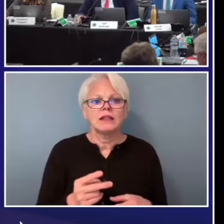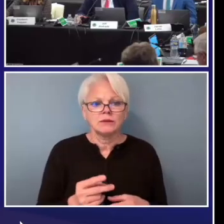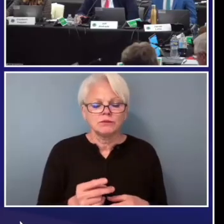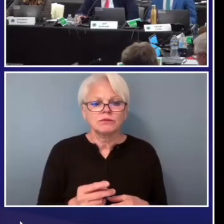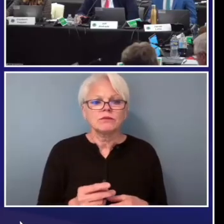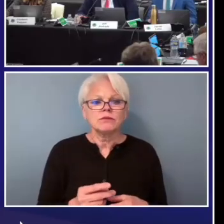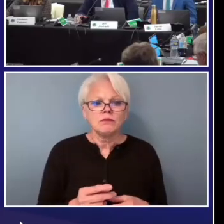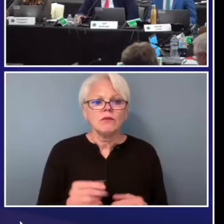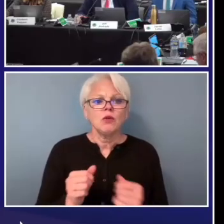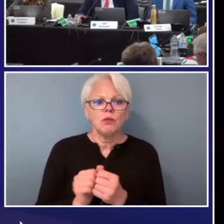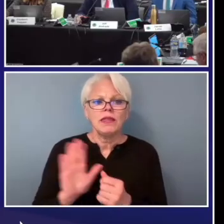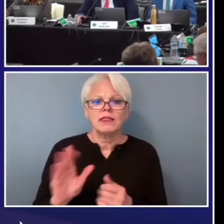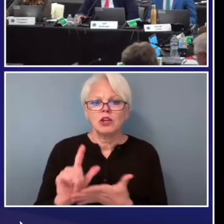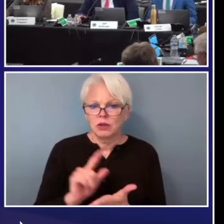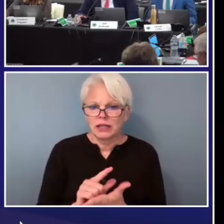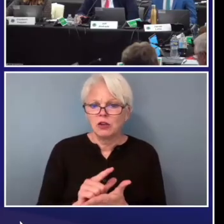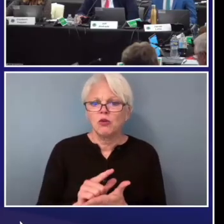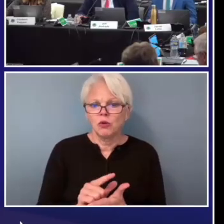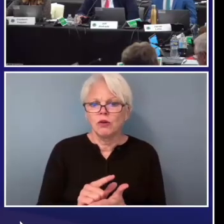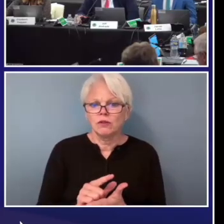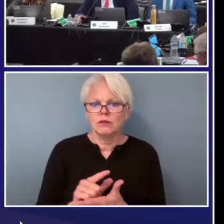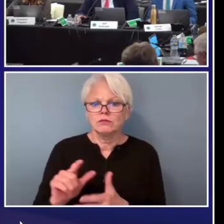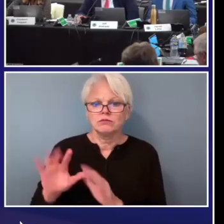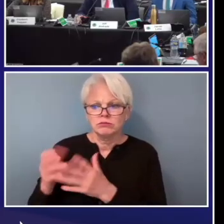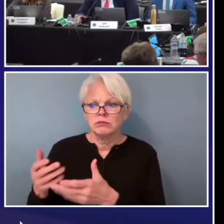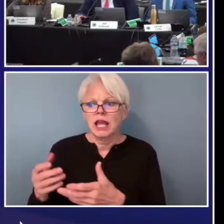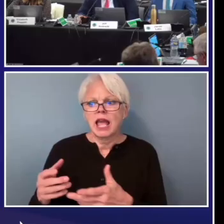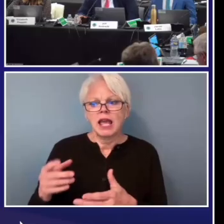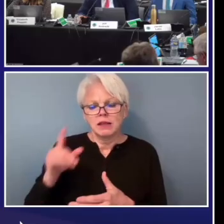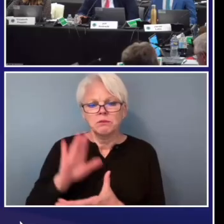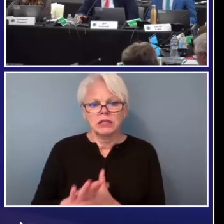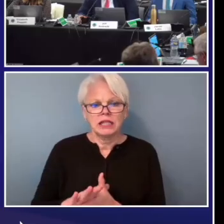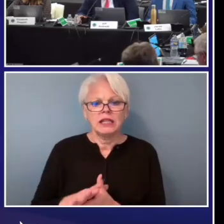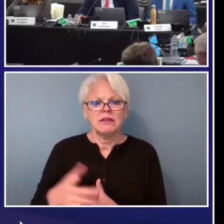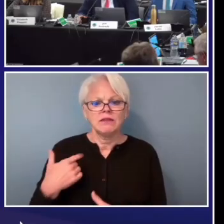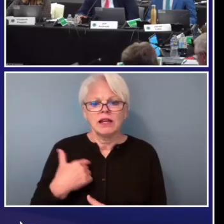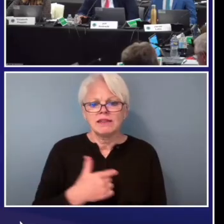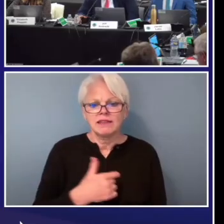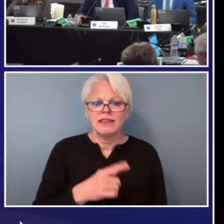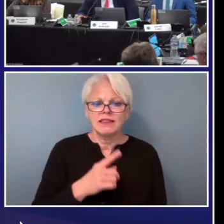counsel and believe that they're buttoned up with regard to the state of the art, that's out there,